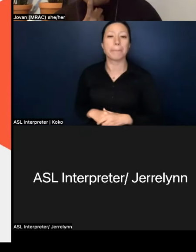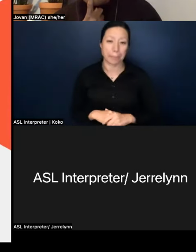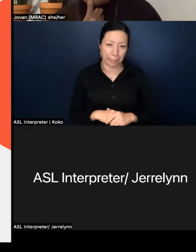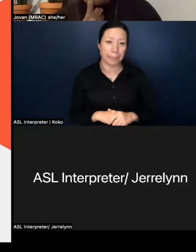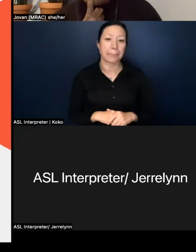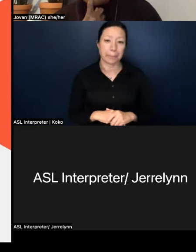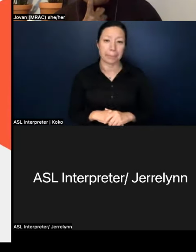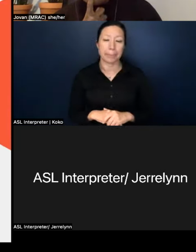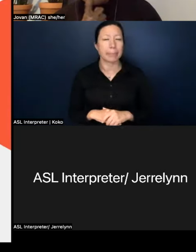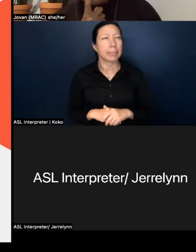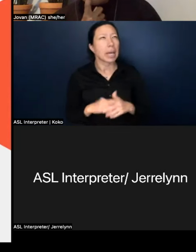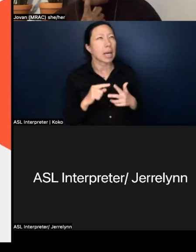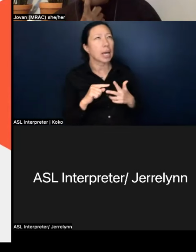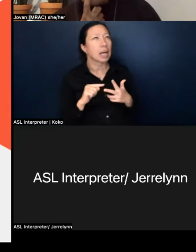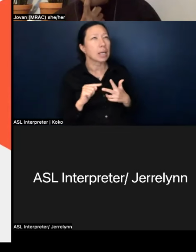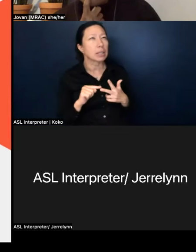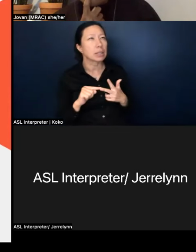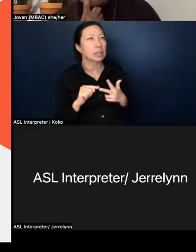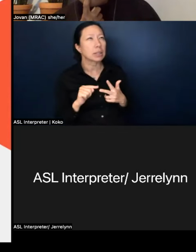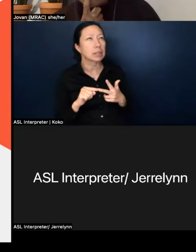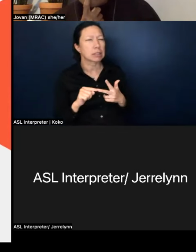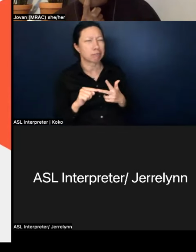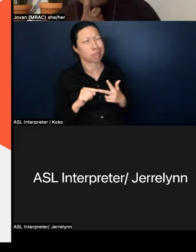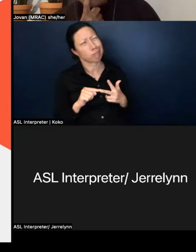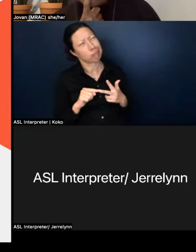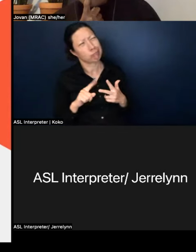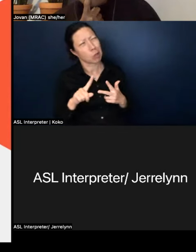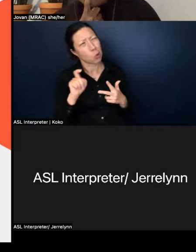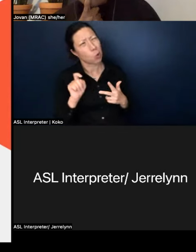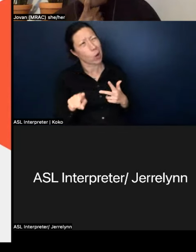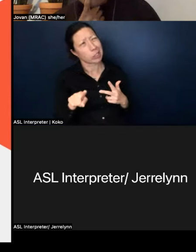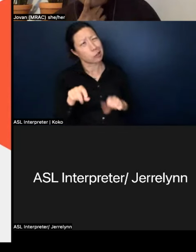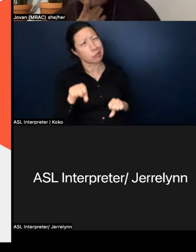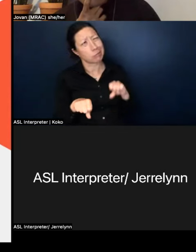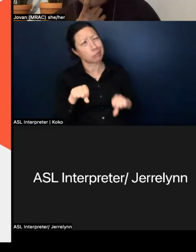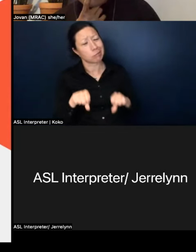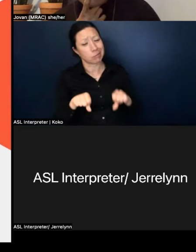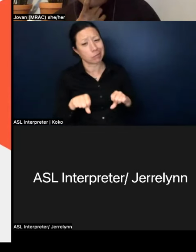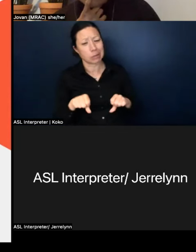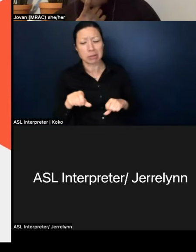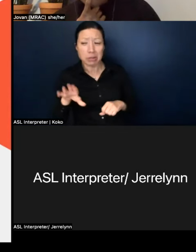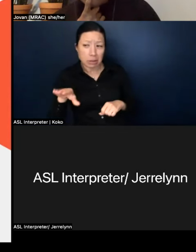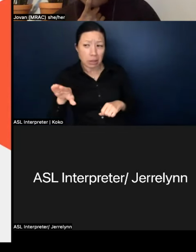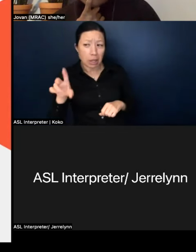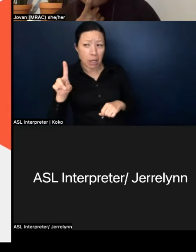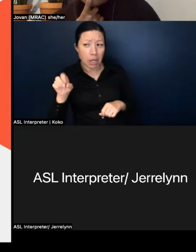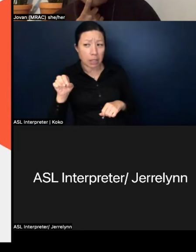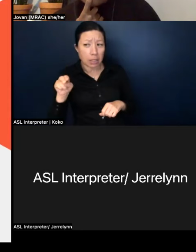[Mirella] And I'm not sure if this is a question, so Donna feel free to unmute.